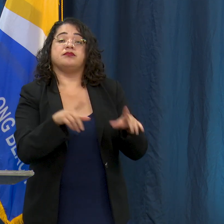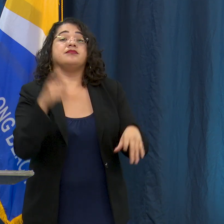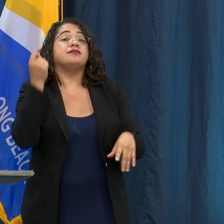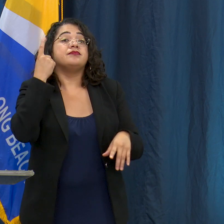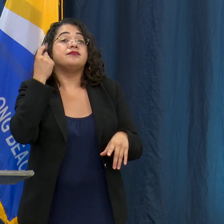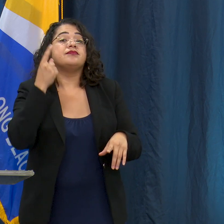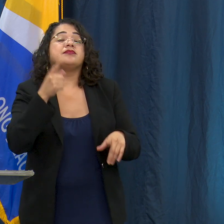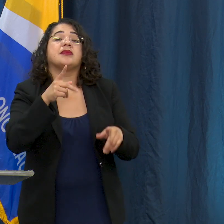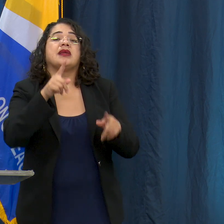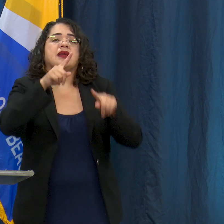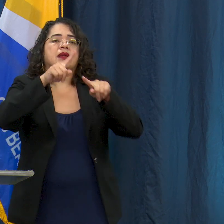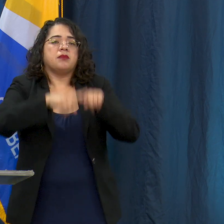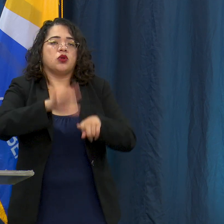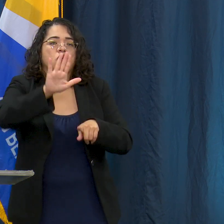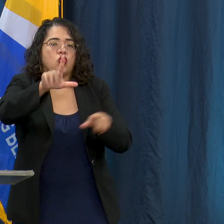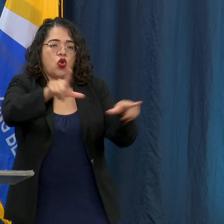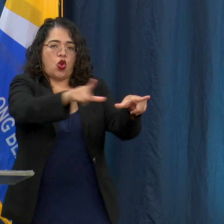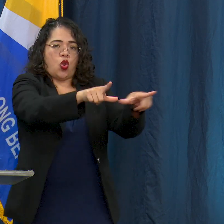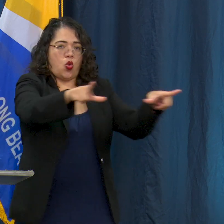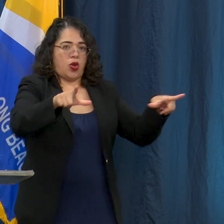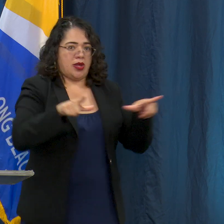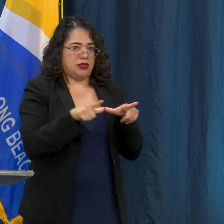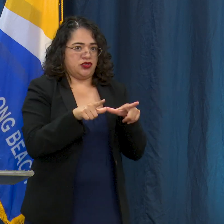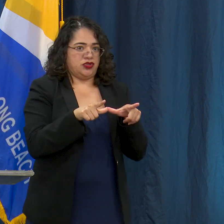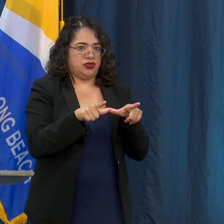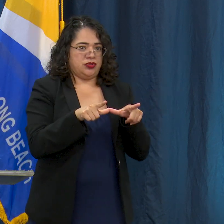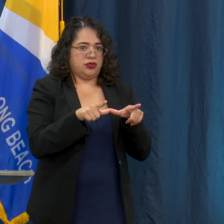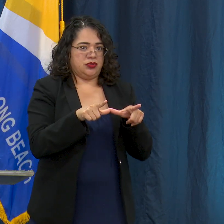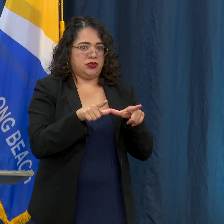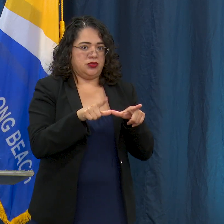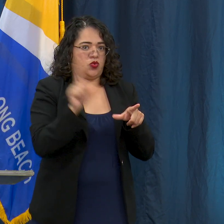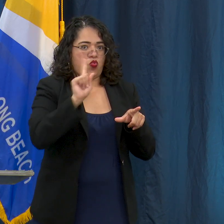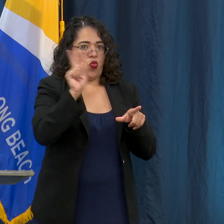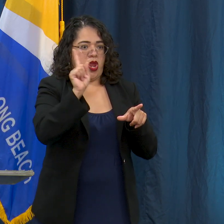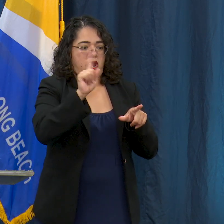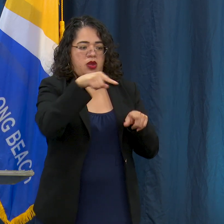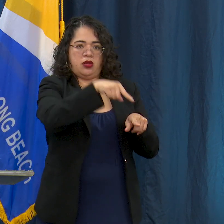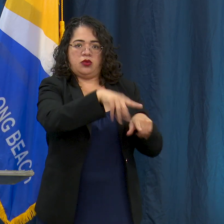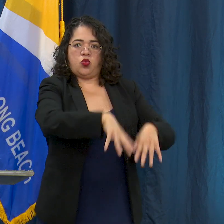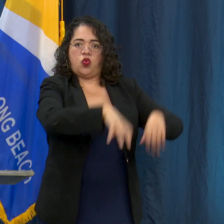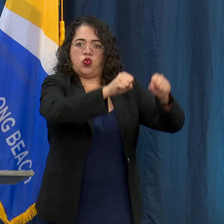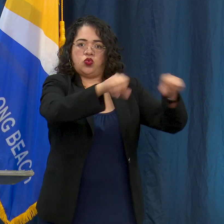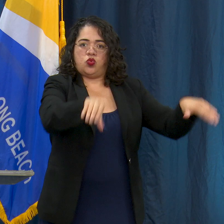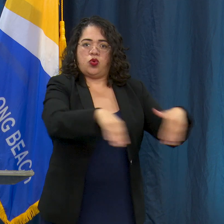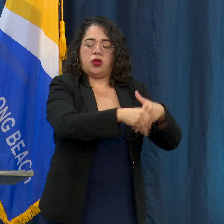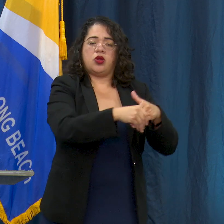wedding at so I would just communicate with the venue where you're trying to